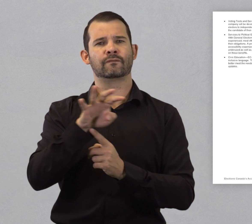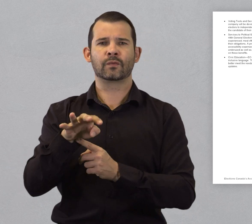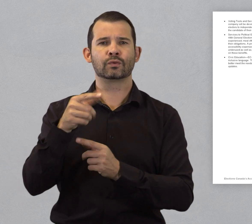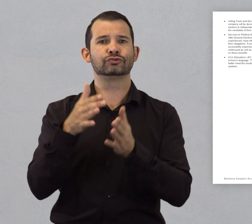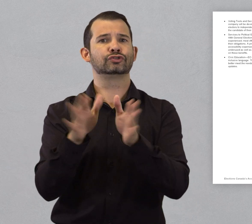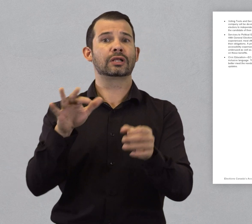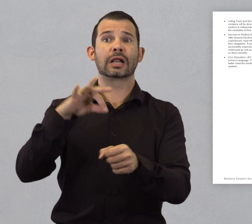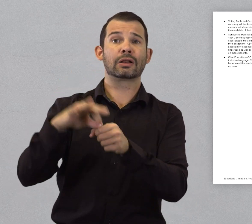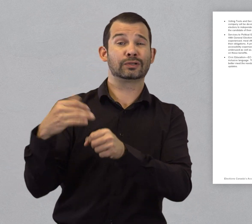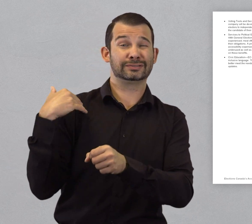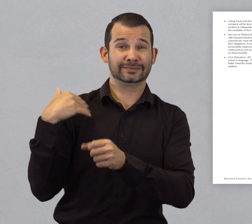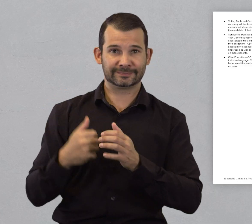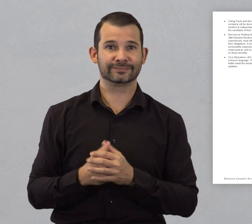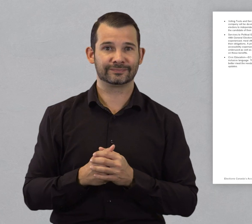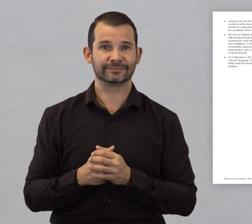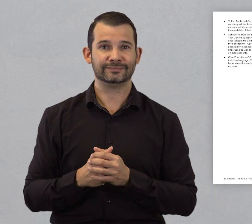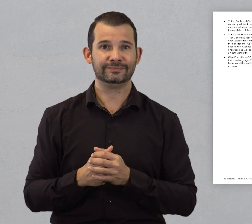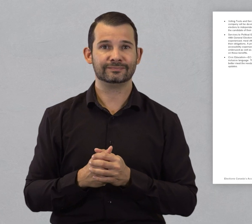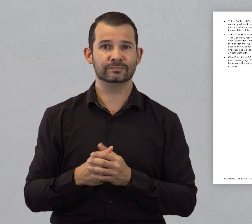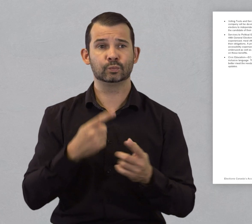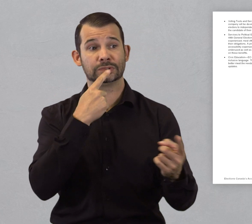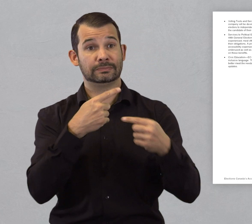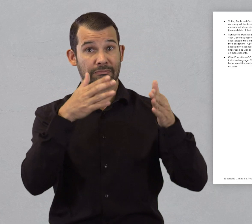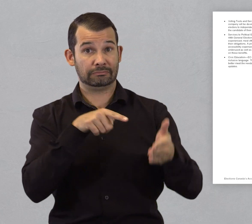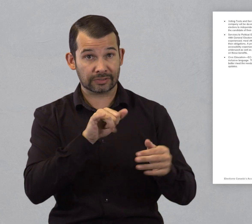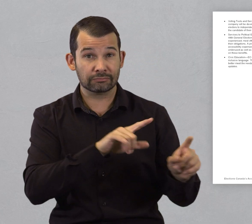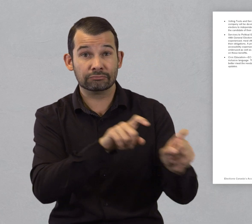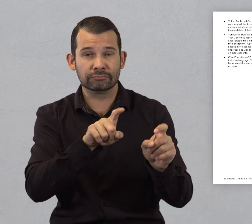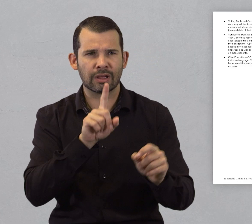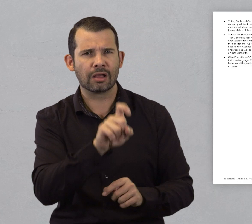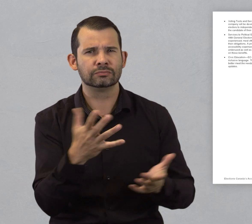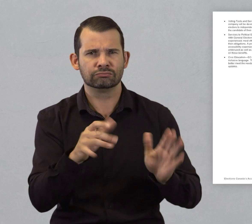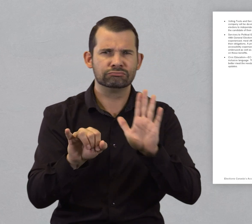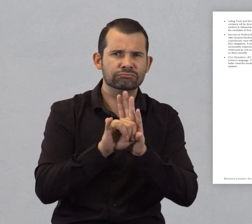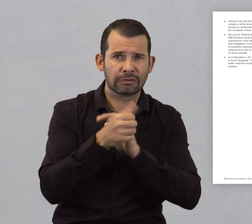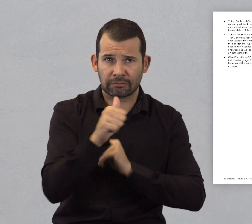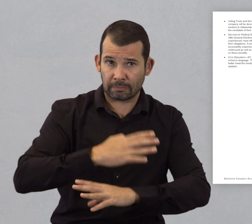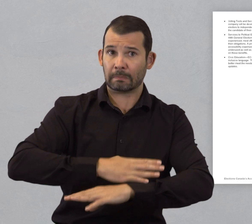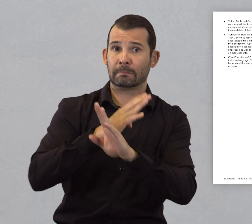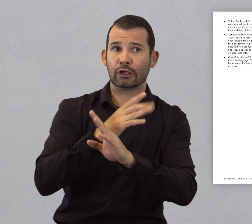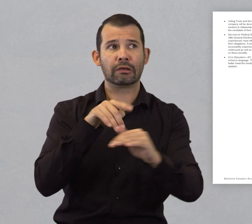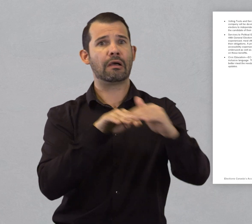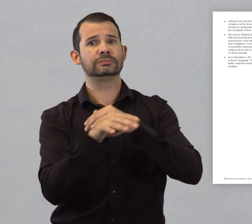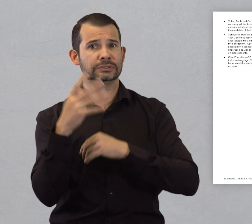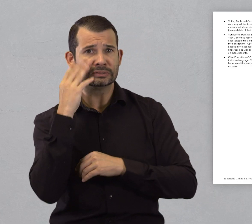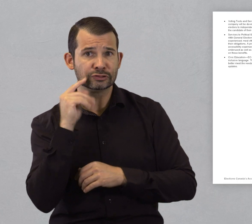in the 44th General Election. Respondents were asked to identify what barriers to accessibility